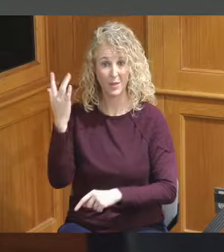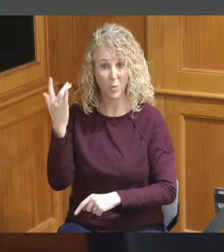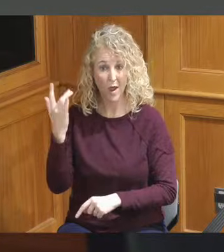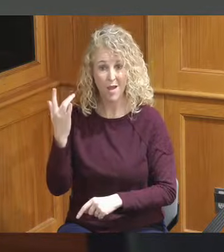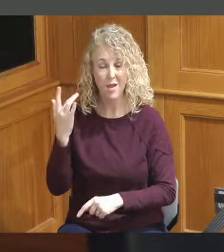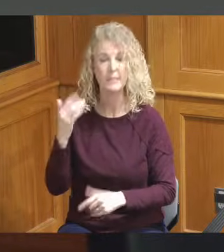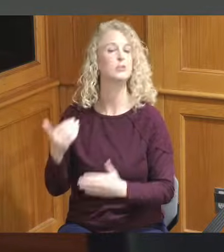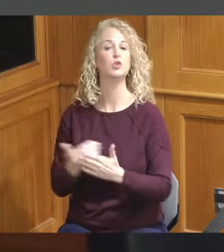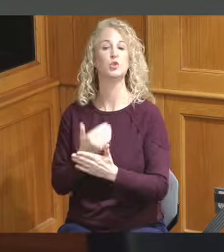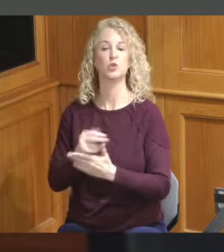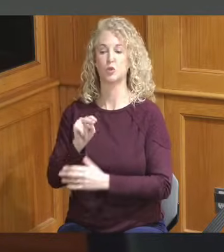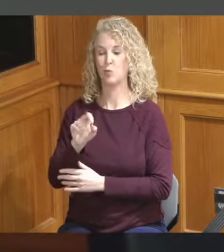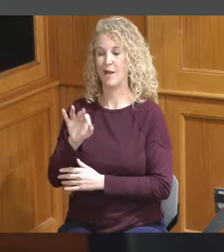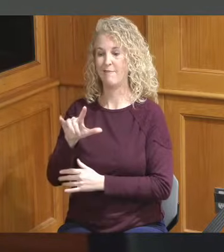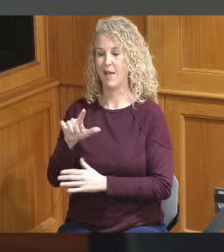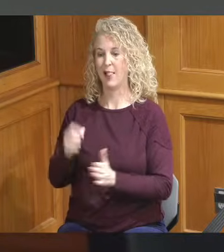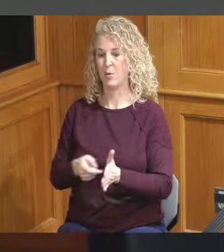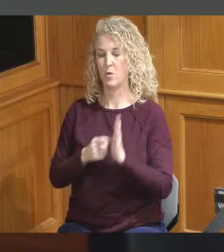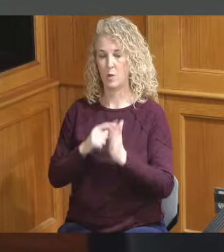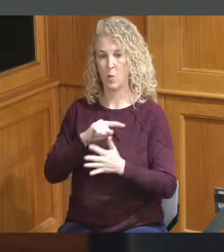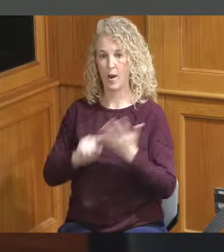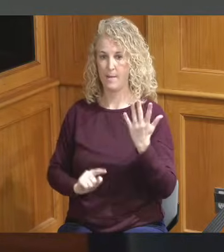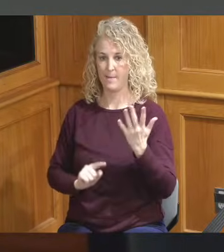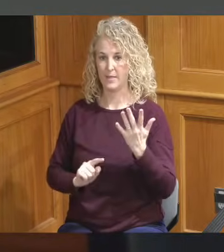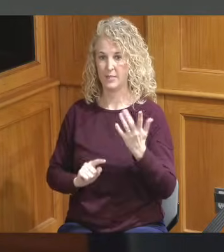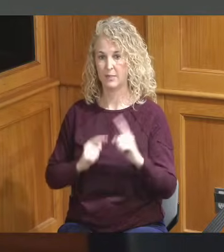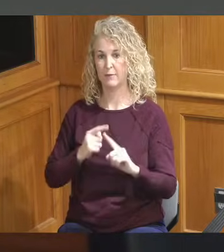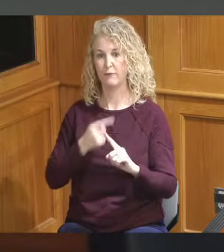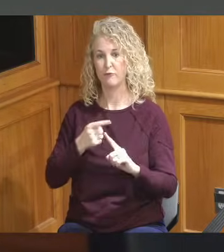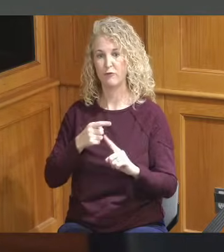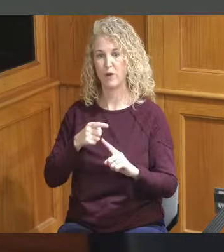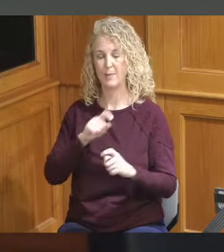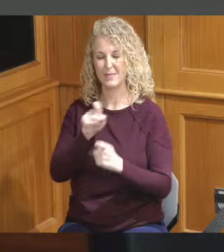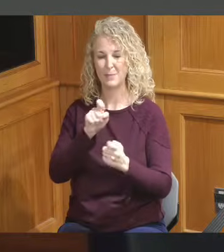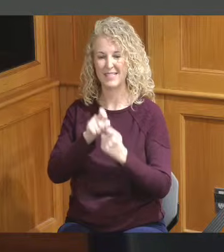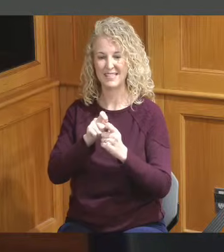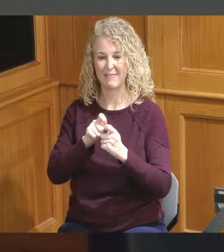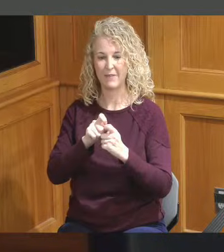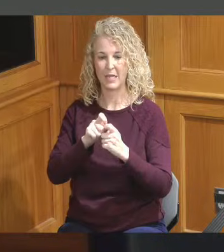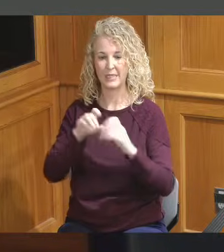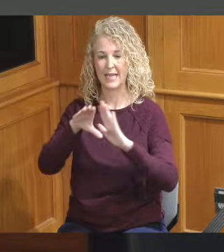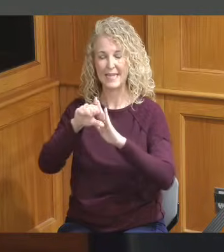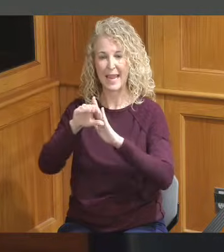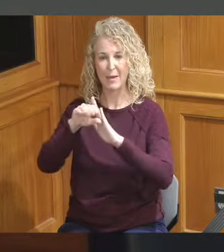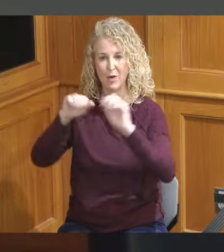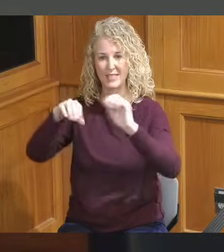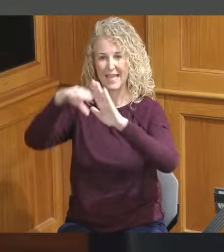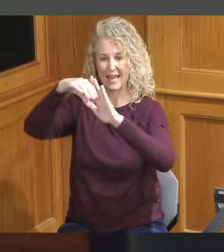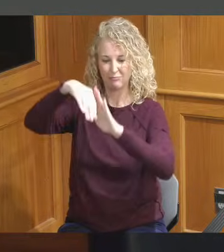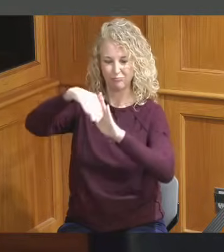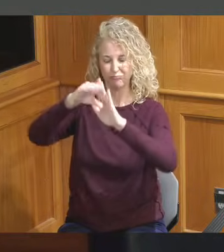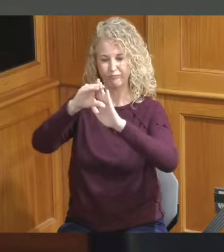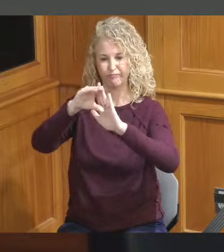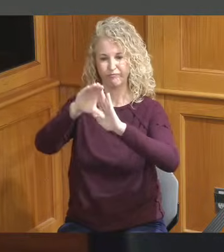some new NFL requirements related to pan tilt zoom cameras in the stadium. this is for $1.1